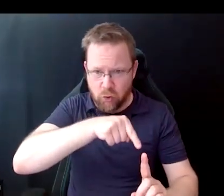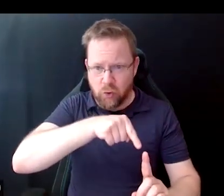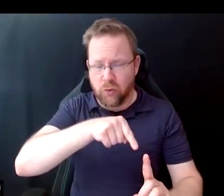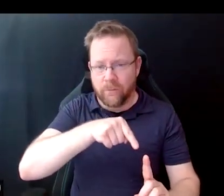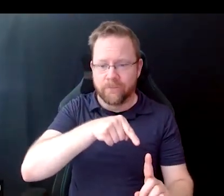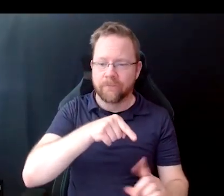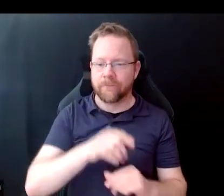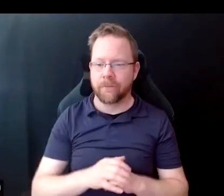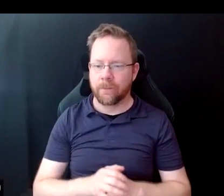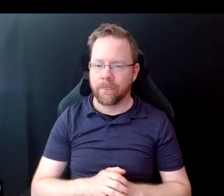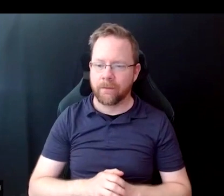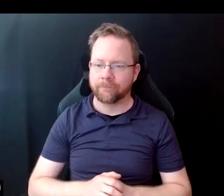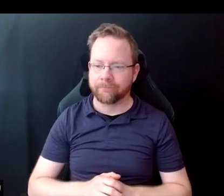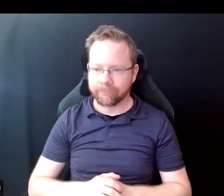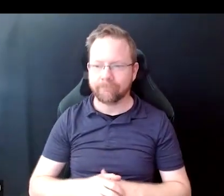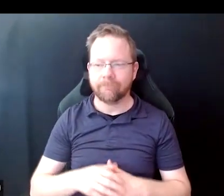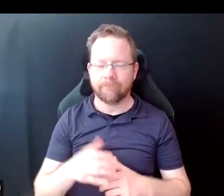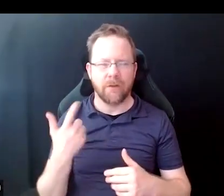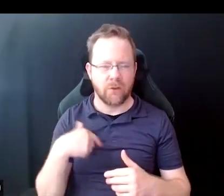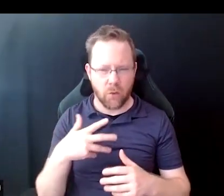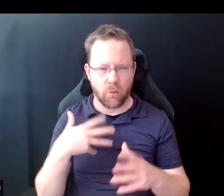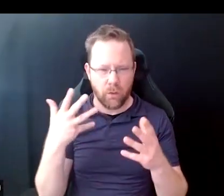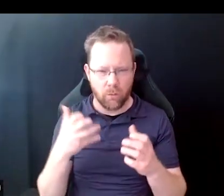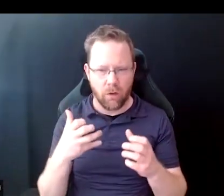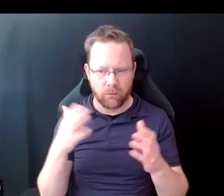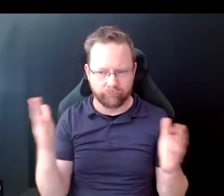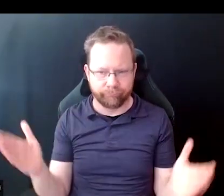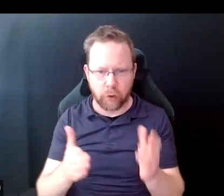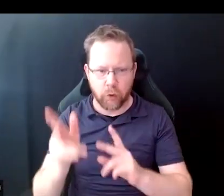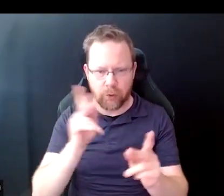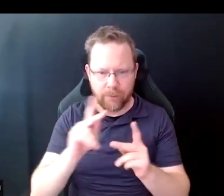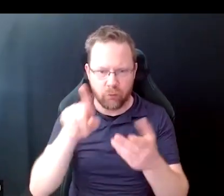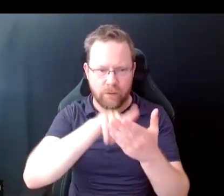that you need to do. We're hoping to sort of clear the way for that. Next slide, please.